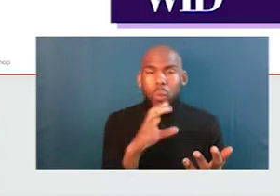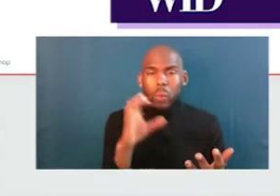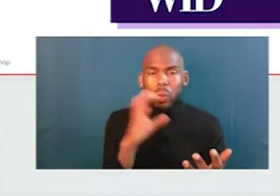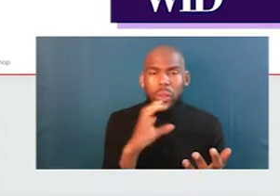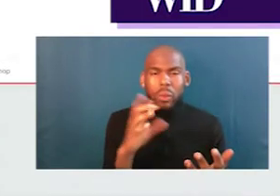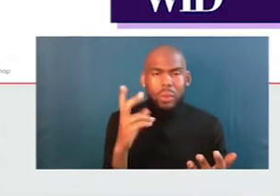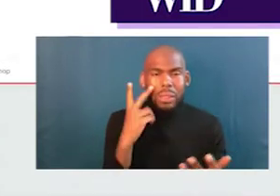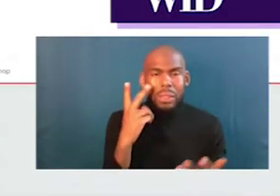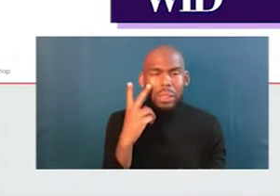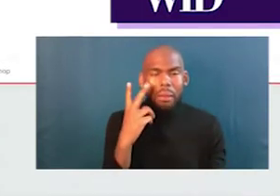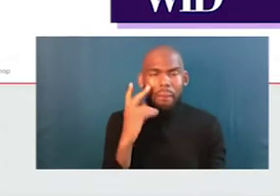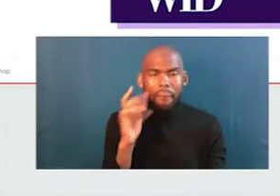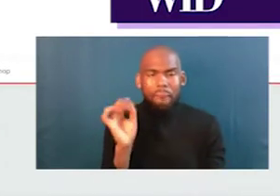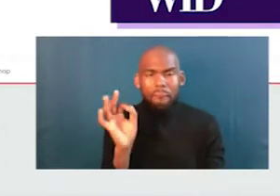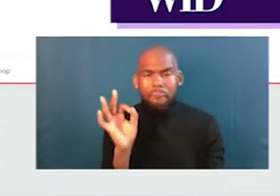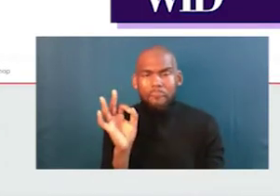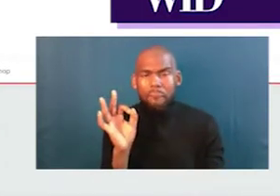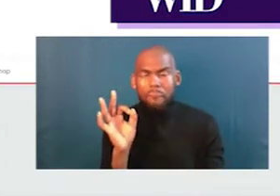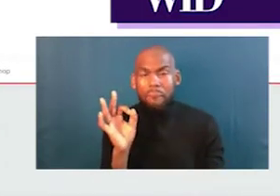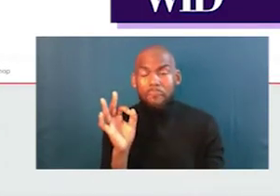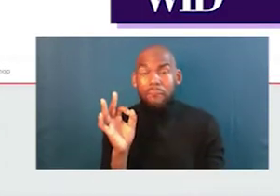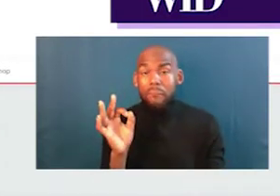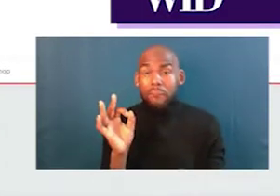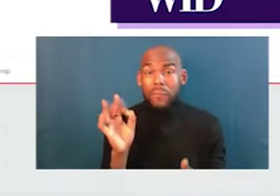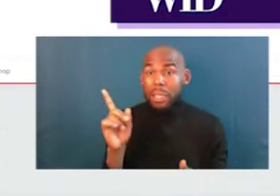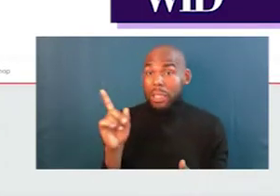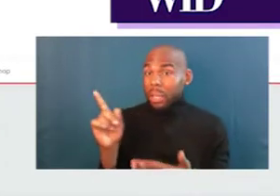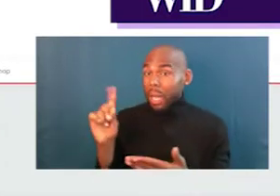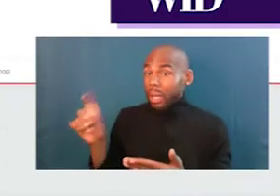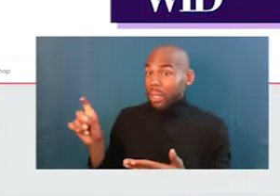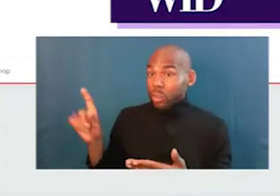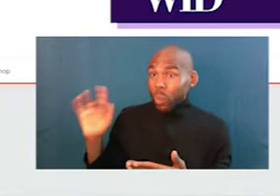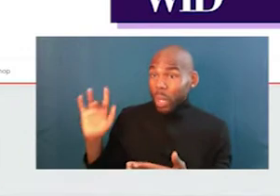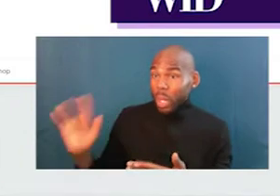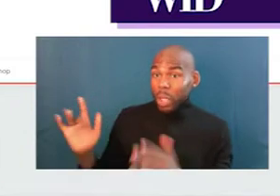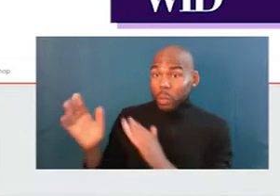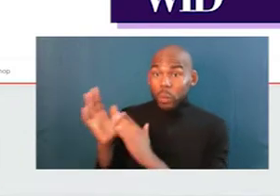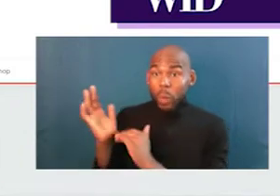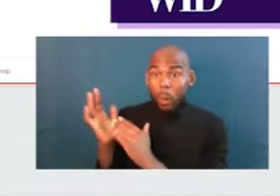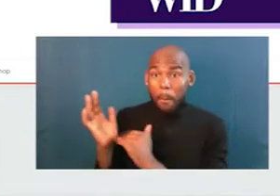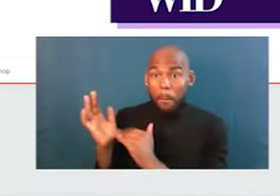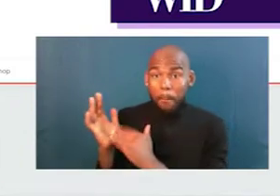Escape. Same page dispenser. >> DUSTIN SNOWADZKY: Did you hear soap anywhere?